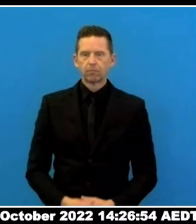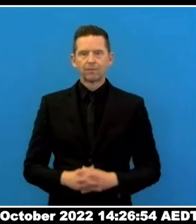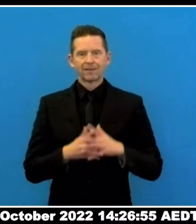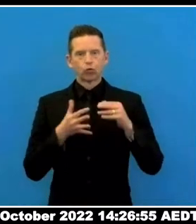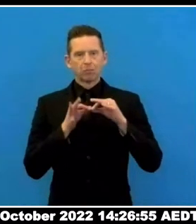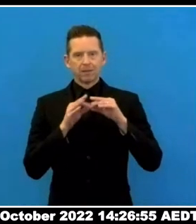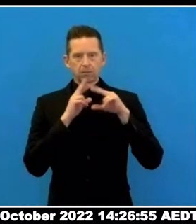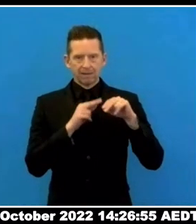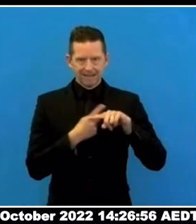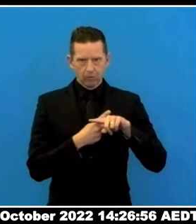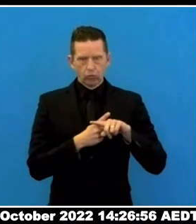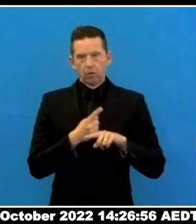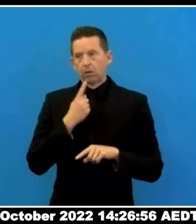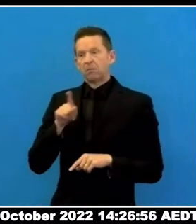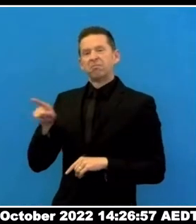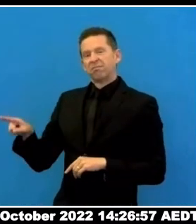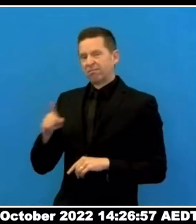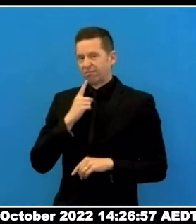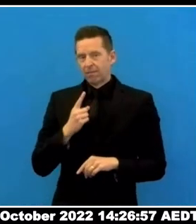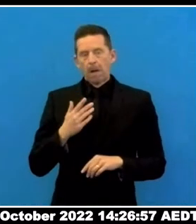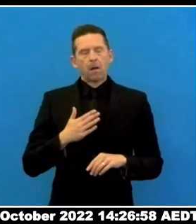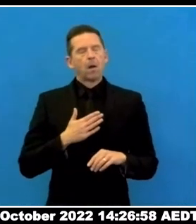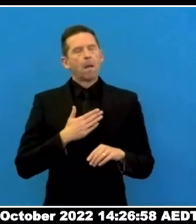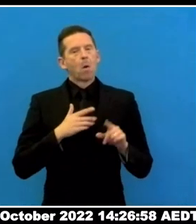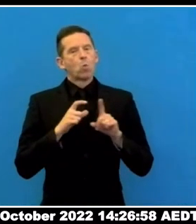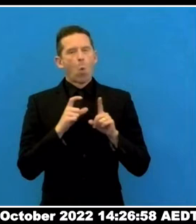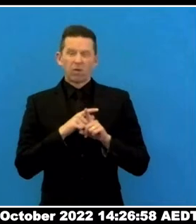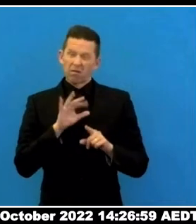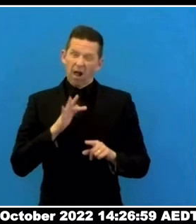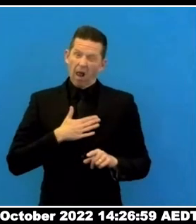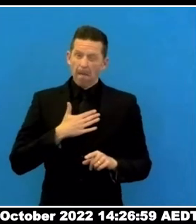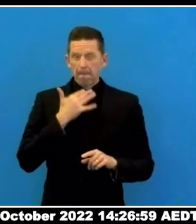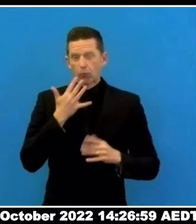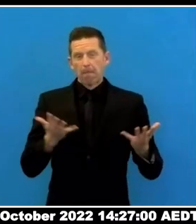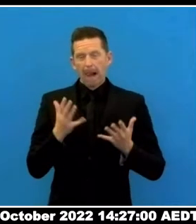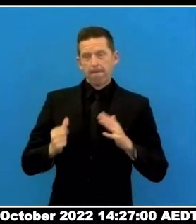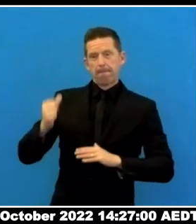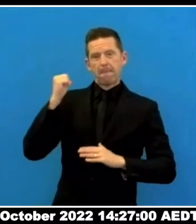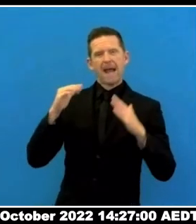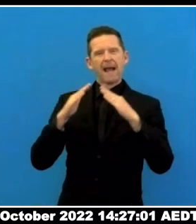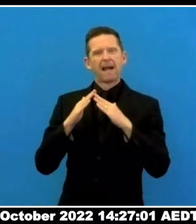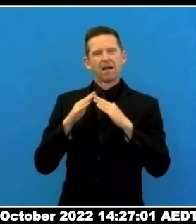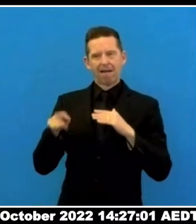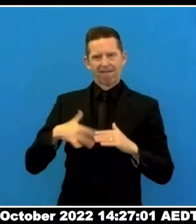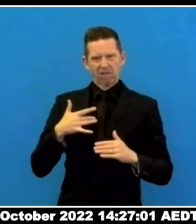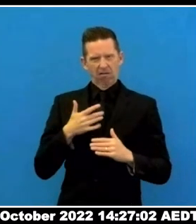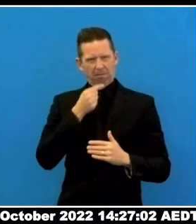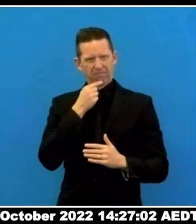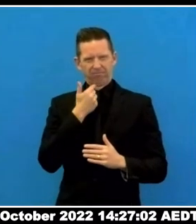My daughter doesn't like to play much in the backyard. She feels restricted. Like, she's still in the house.